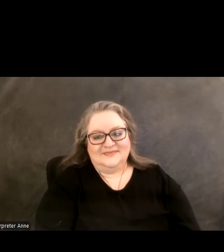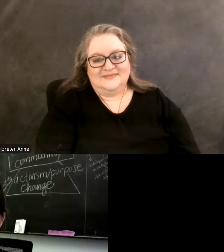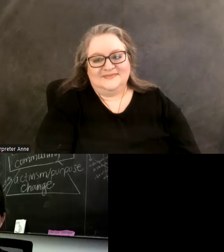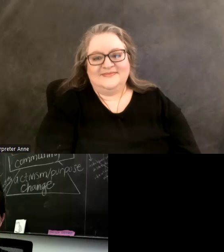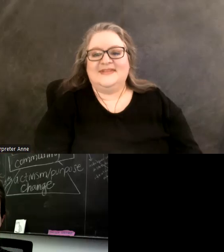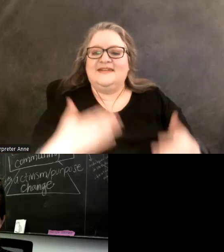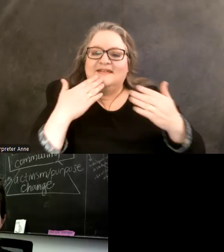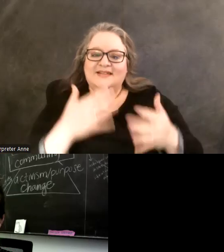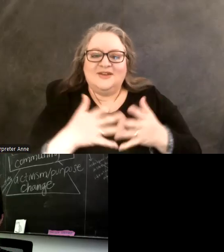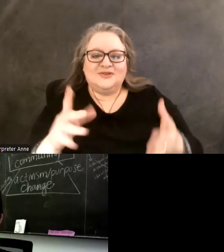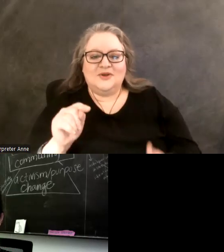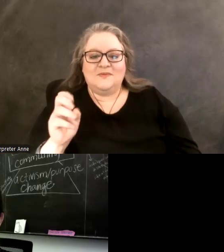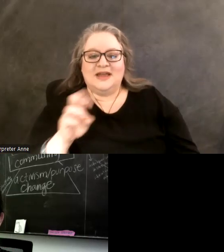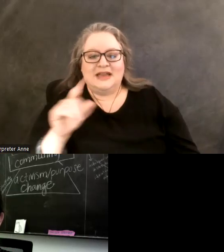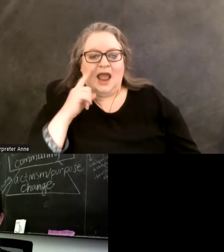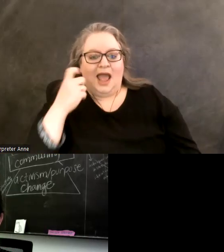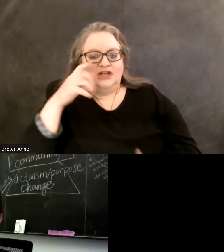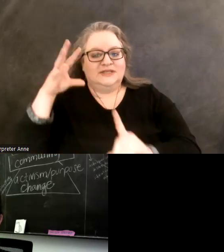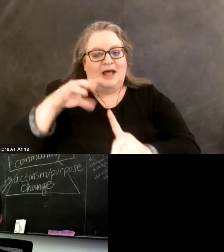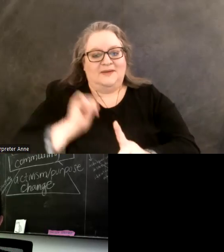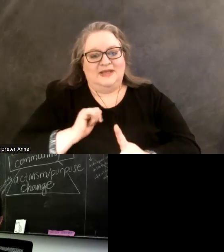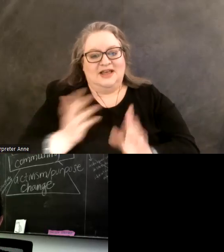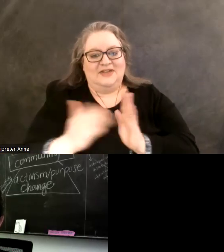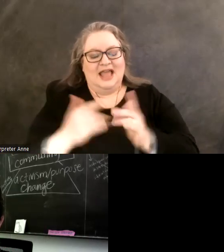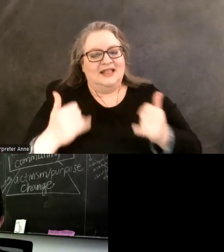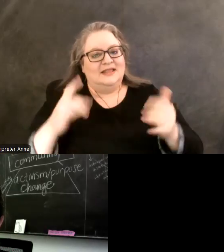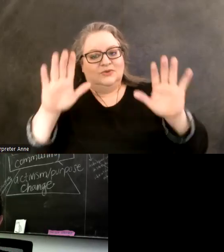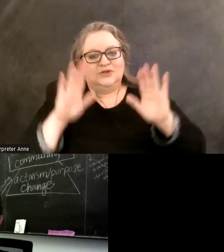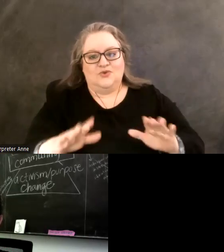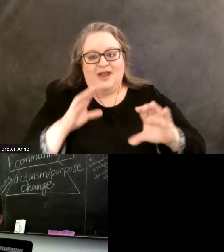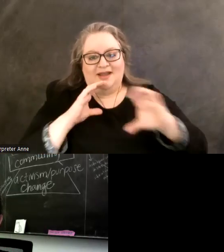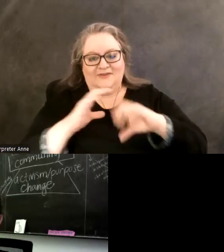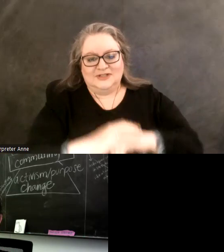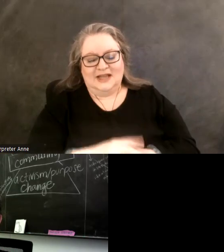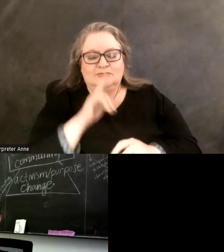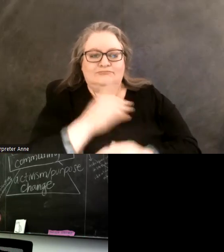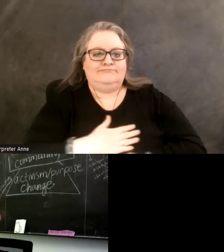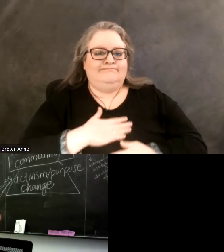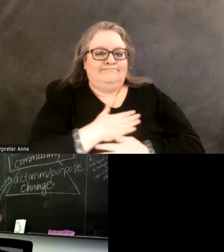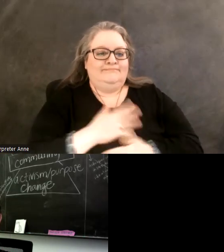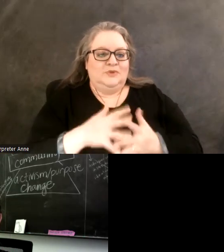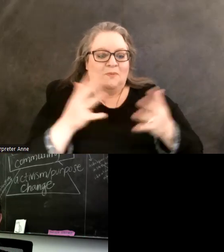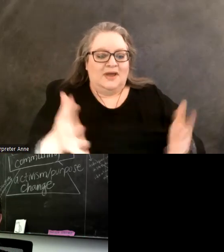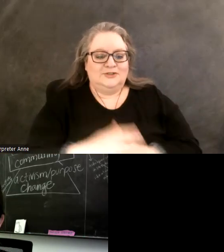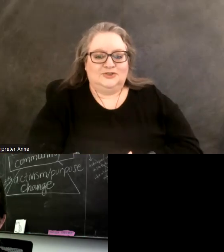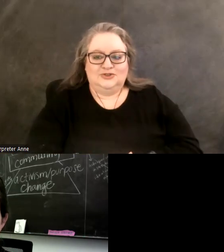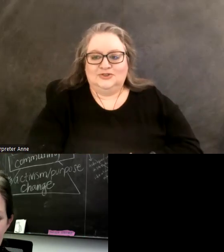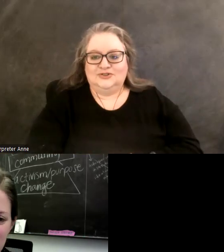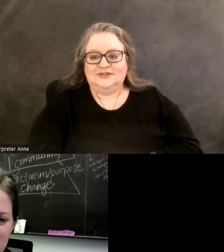much, Terri. I just spotlighted myself again. This was such a great conversation. I enjoyed it so much. I will echo your